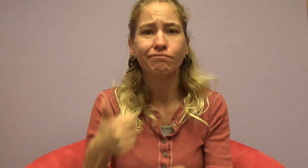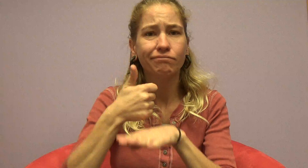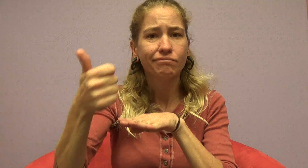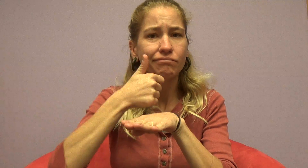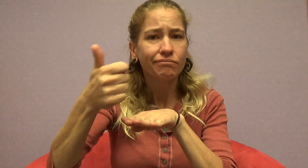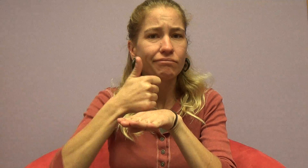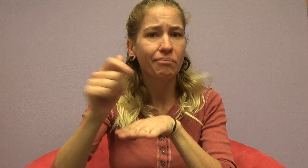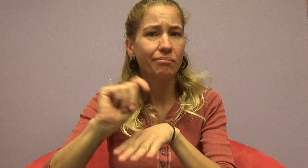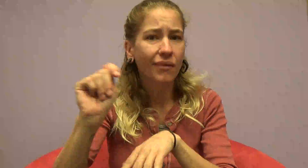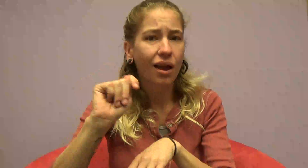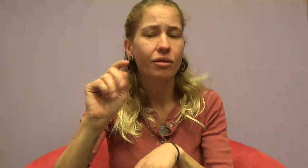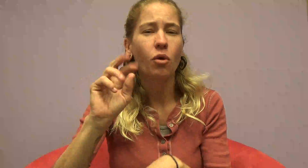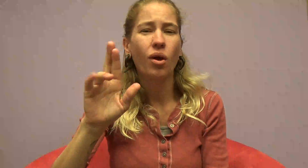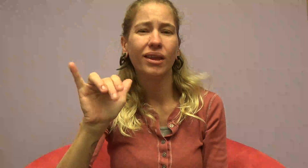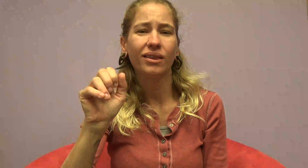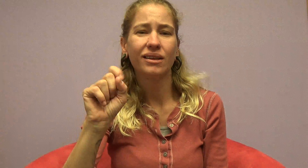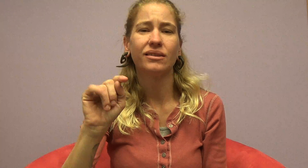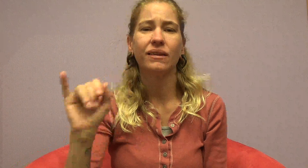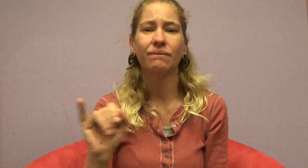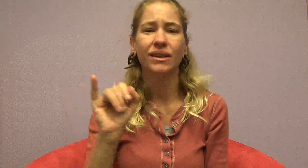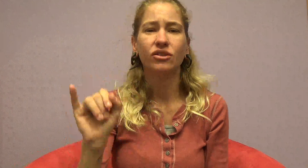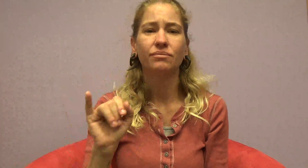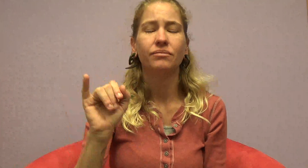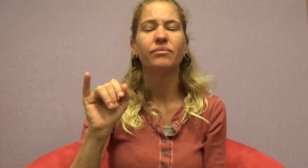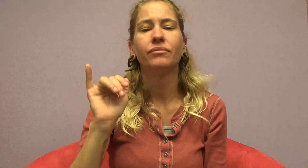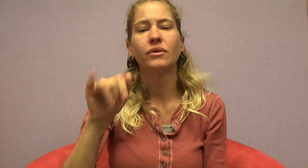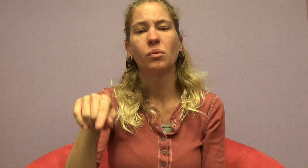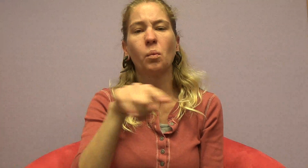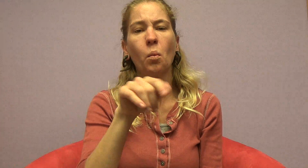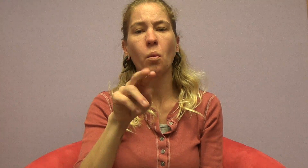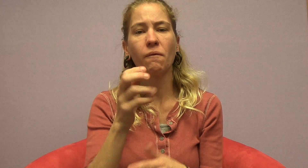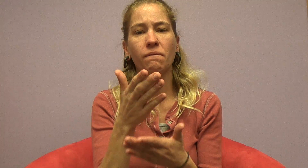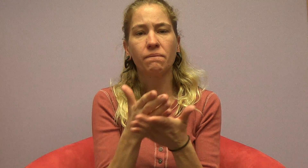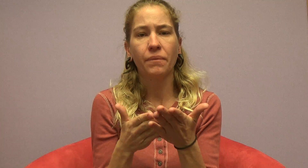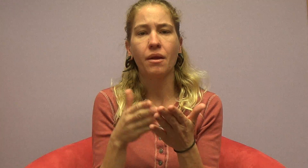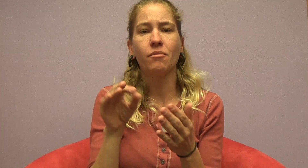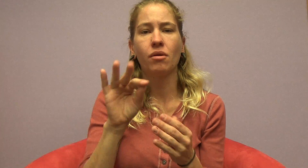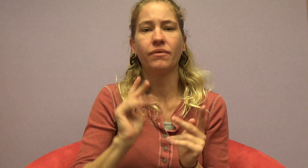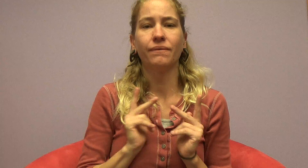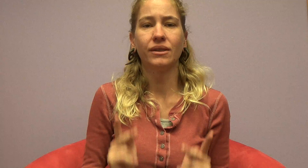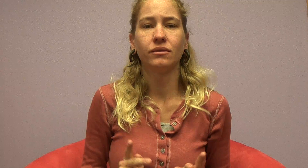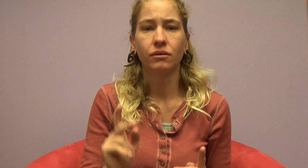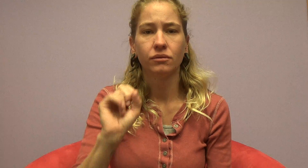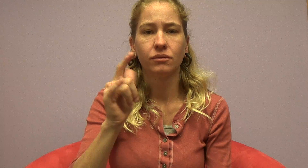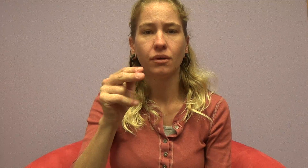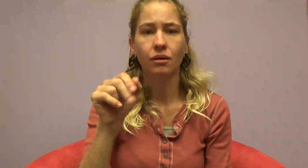frequent bathroom visits or yeast infection; those are some examples of physical warnings.